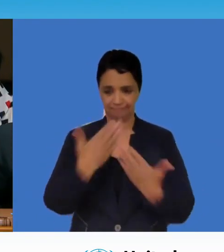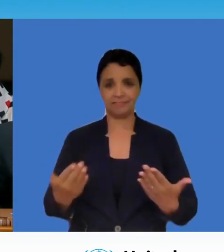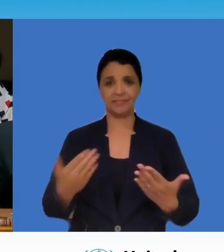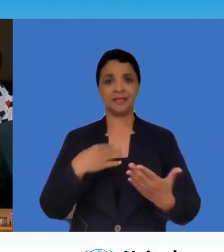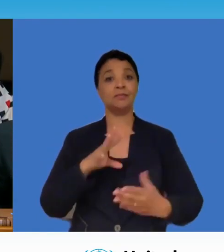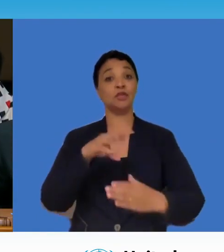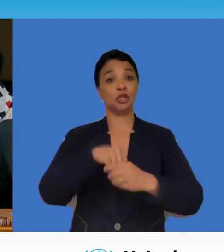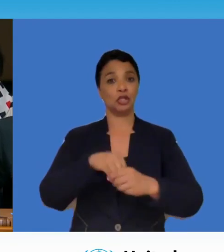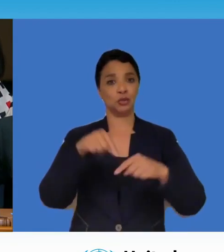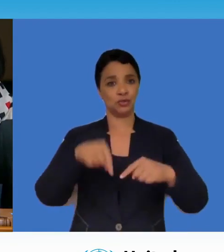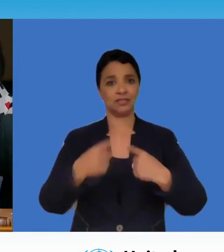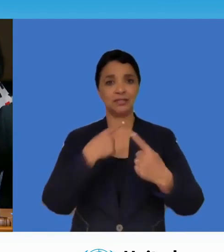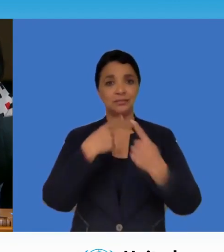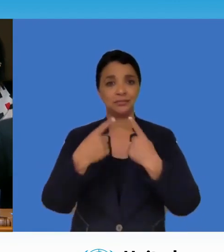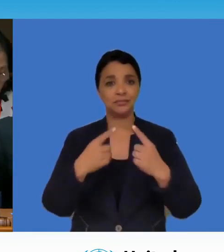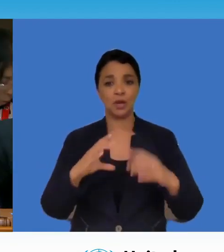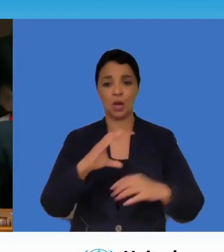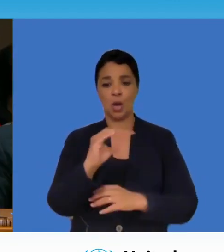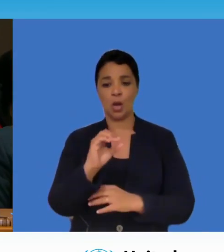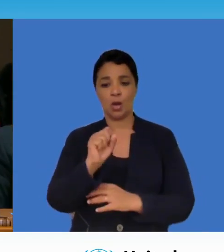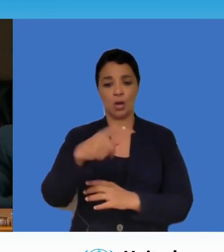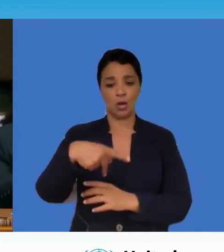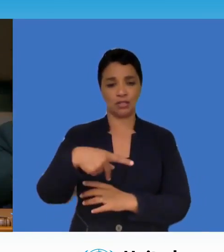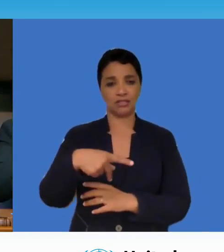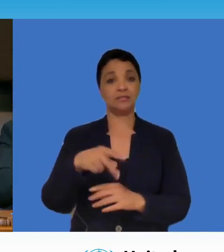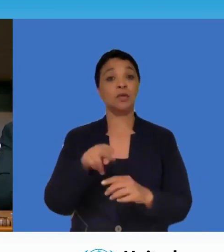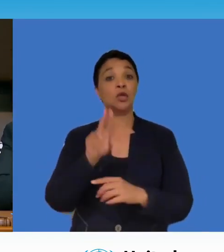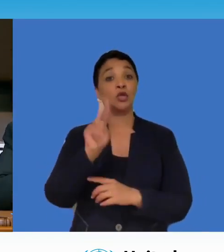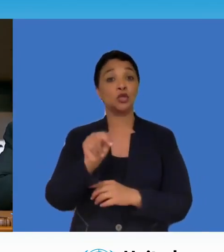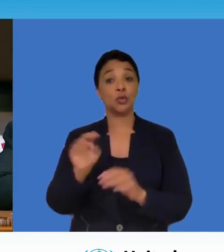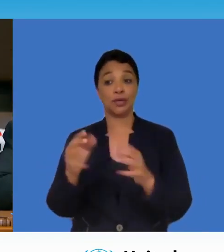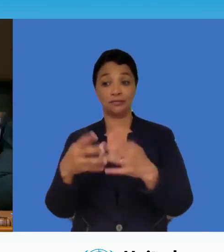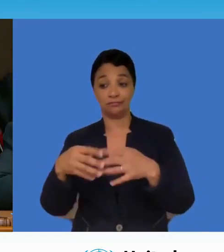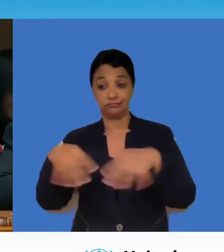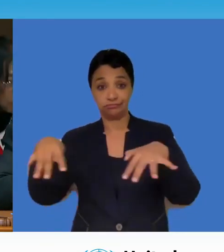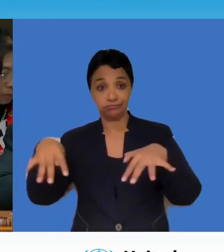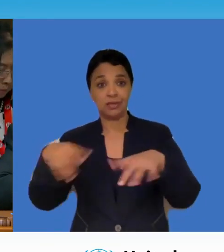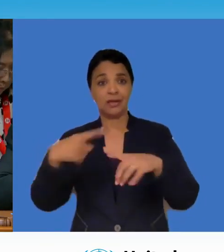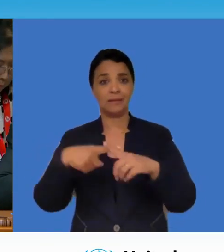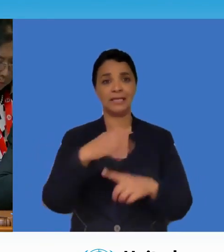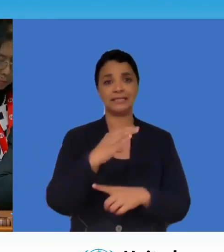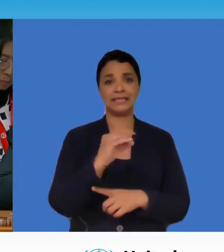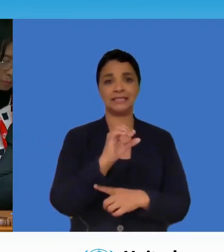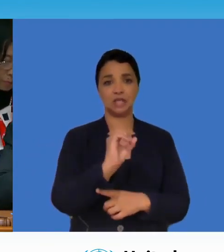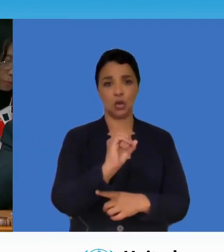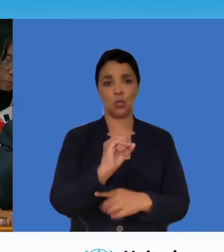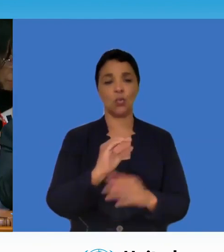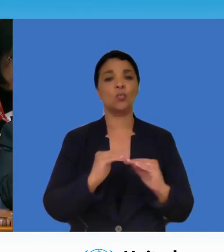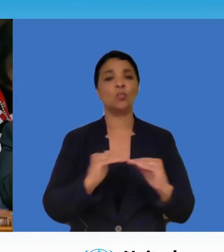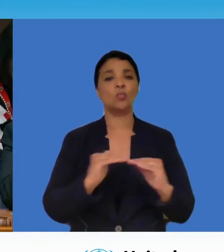honored to join this interactive dialogue among states parties the UN system and Civil Society I